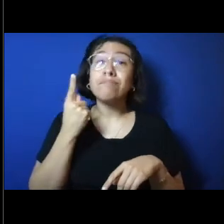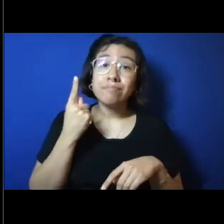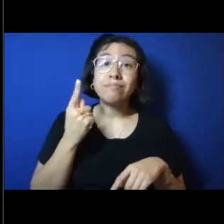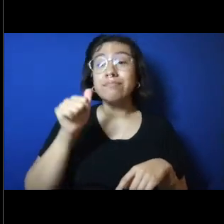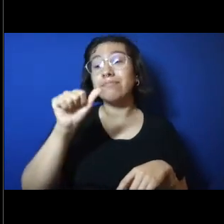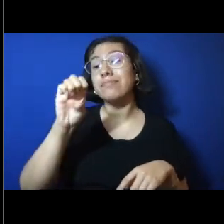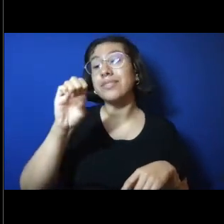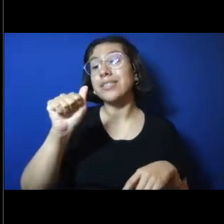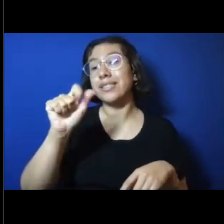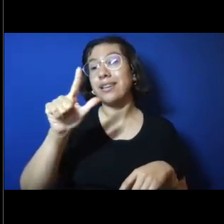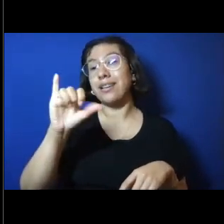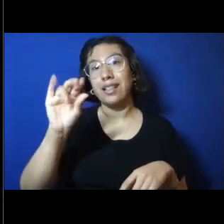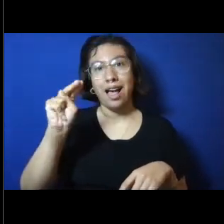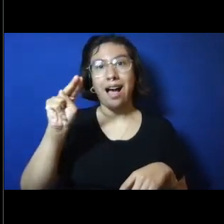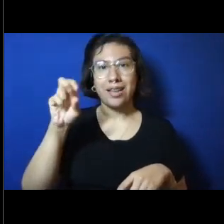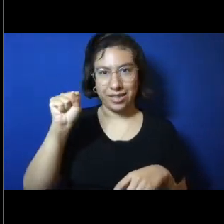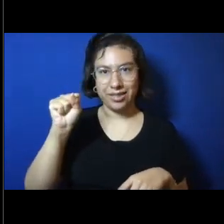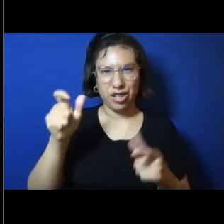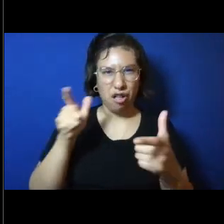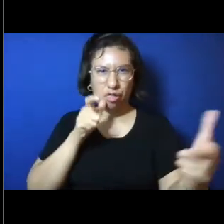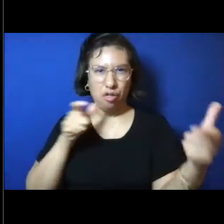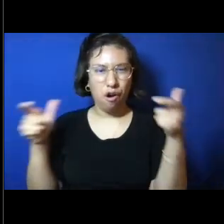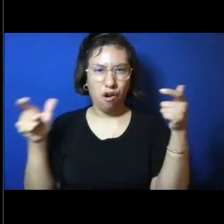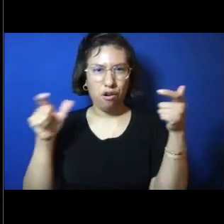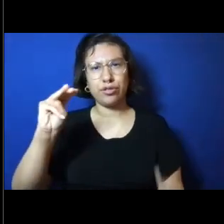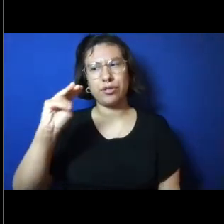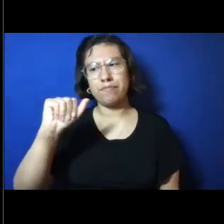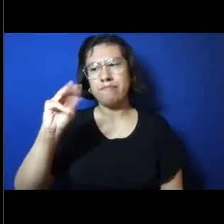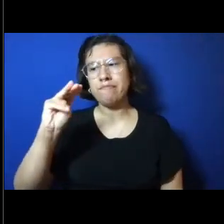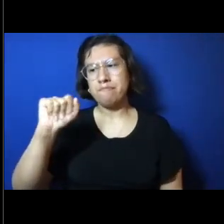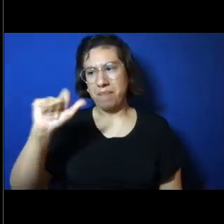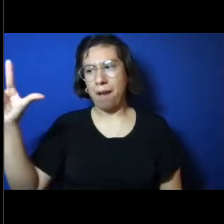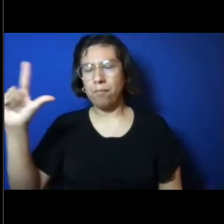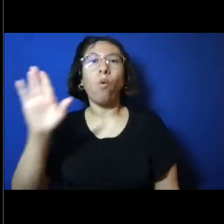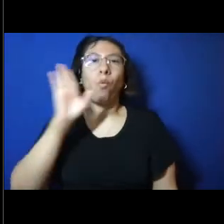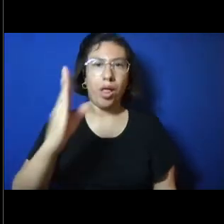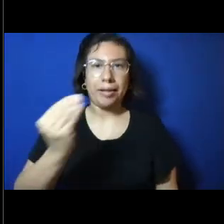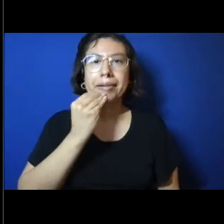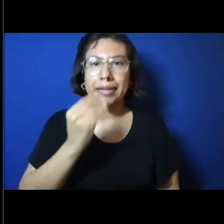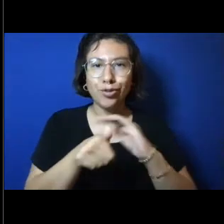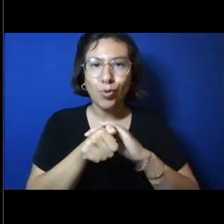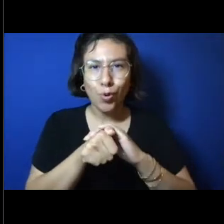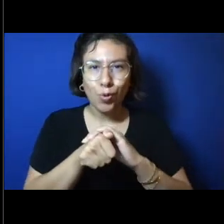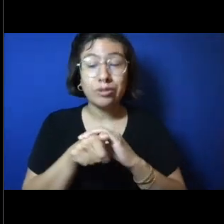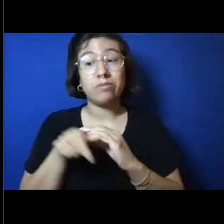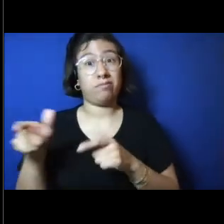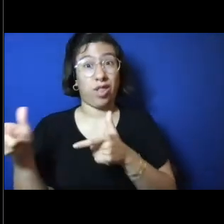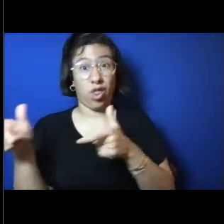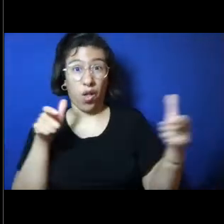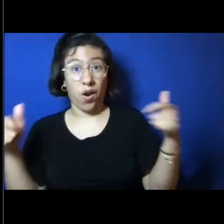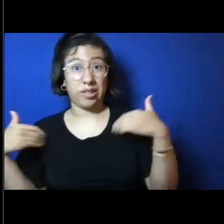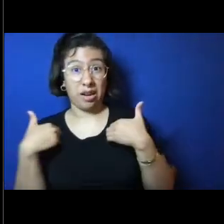larger mammals like that, will go after sea turtles 'cause larger mammals can be a little bit smarter, a little bit better understanding